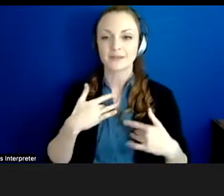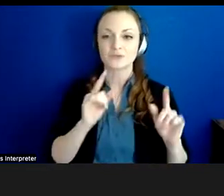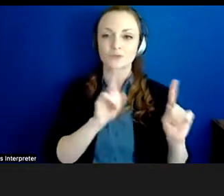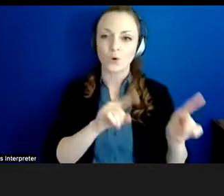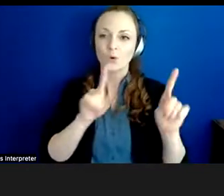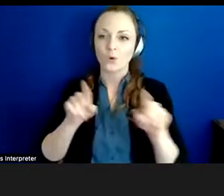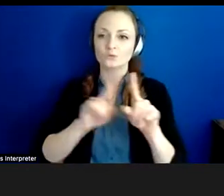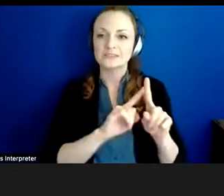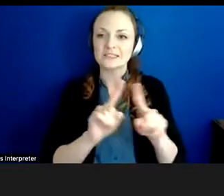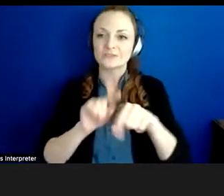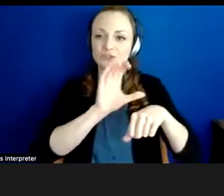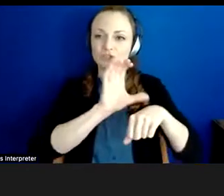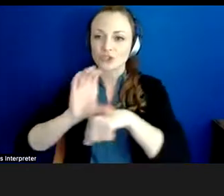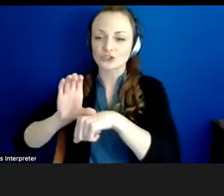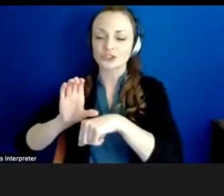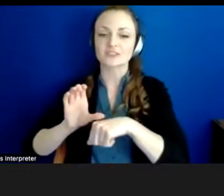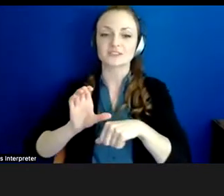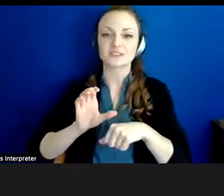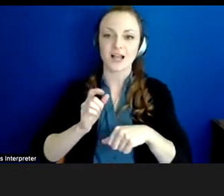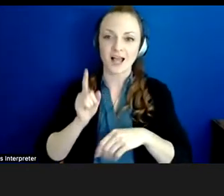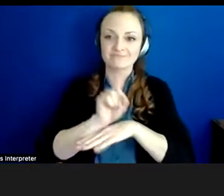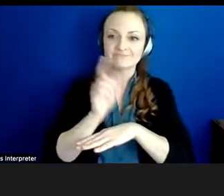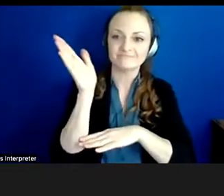and they are very different. 19:09:31 Congregations are very interested